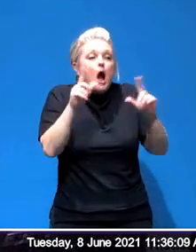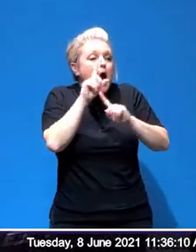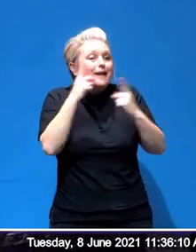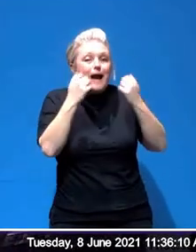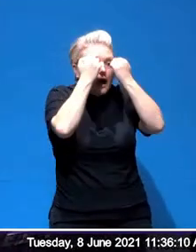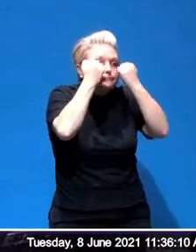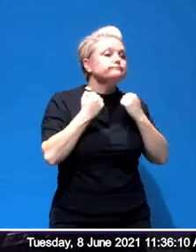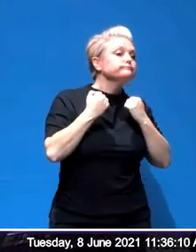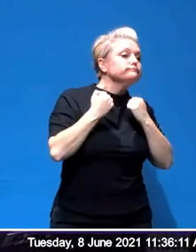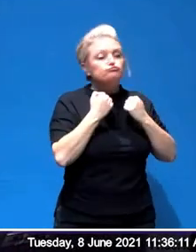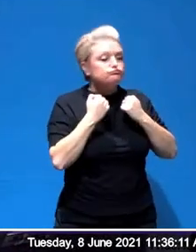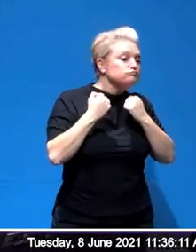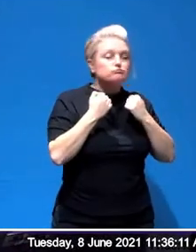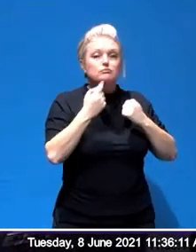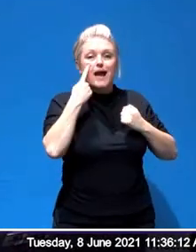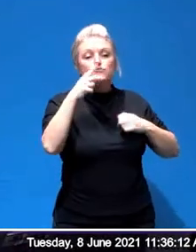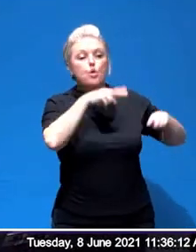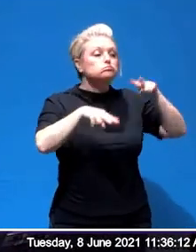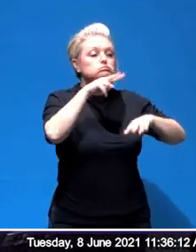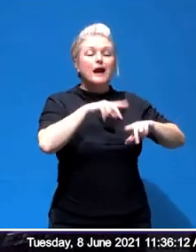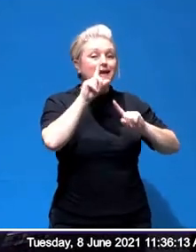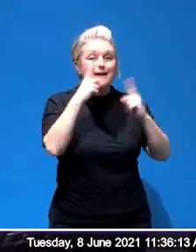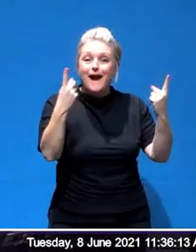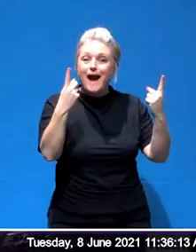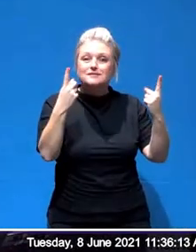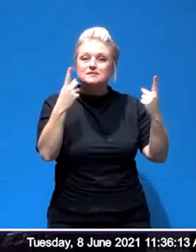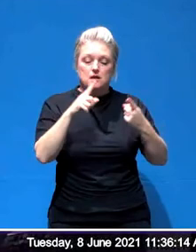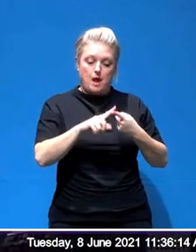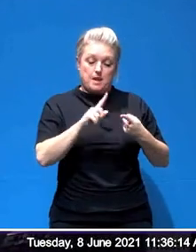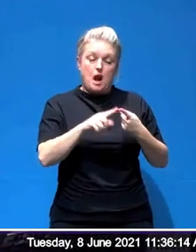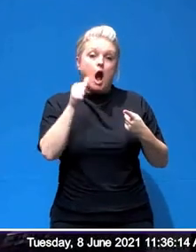I've got proof of the bruising, I've got proof of the misappropriation of funds